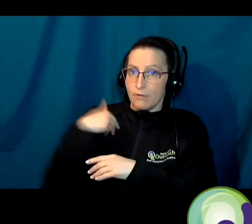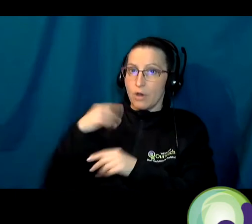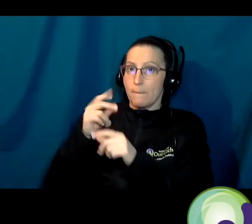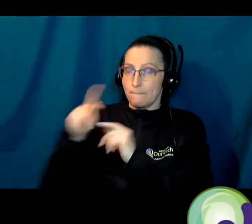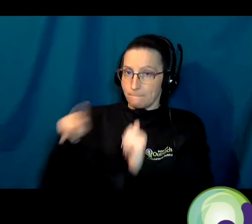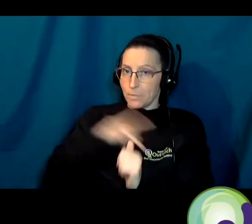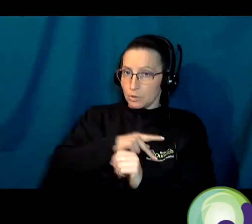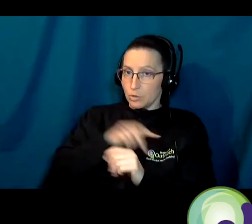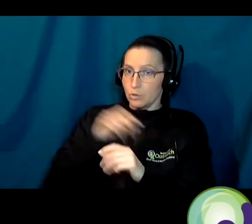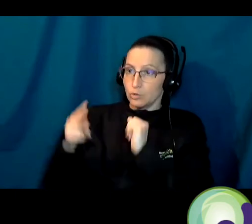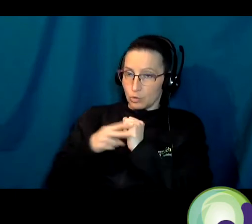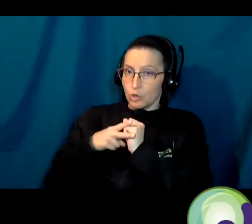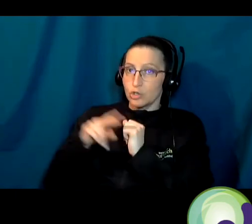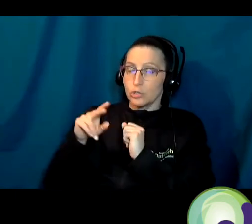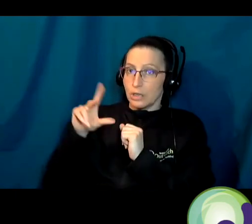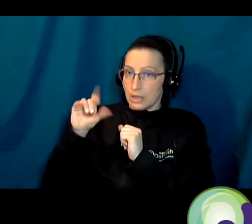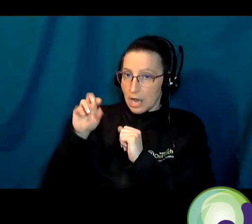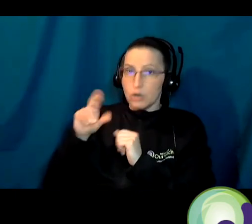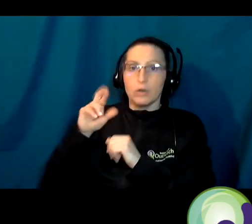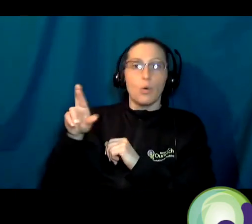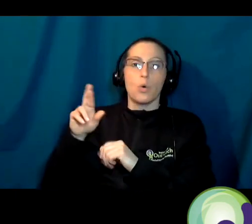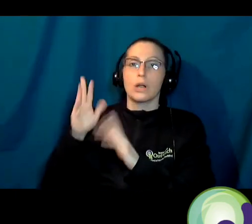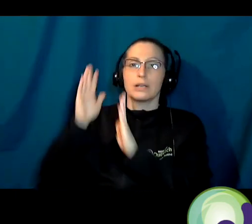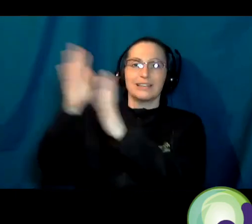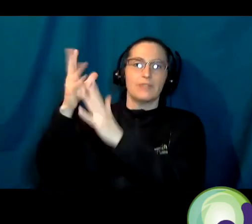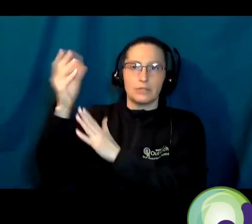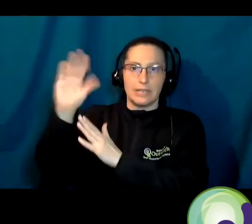or not brought into the building. So they can look at them when they're on break.